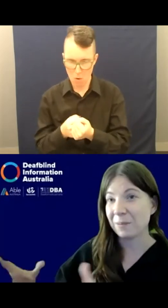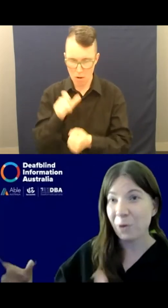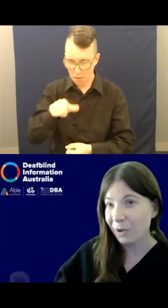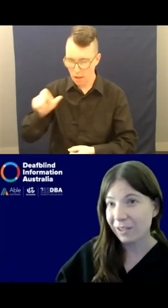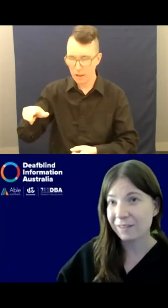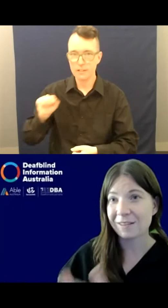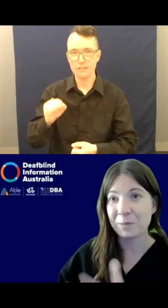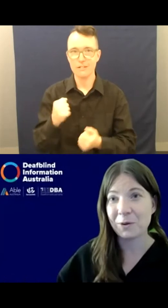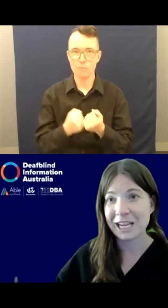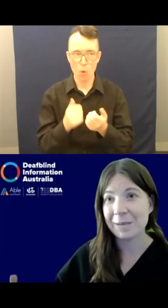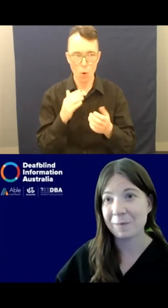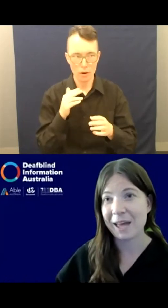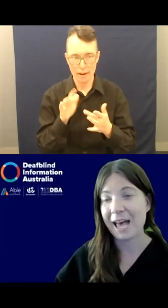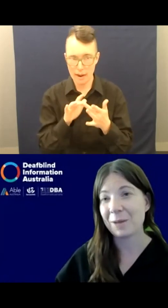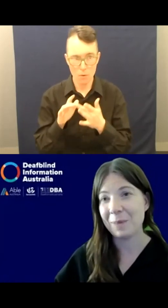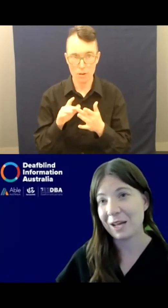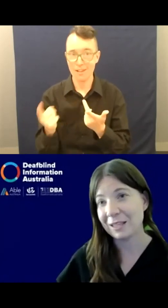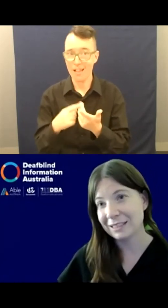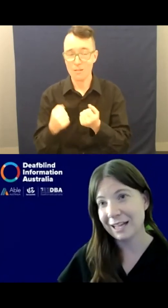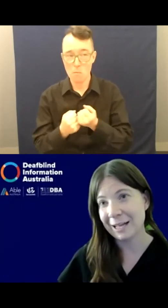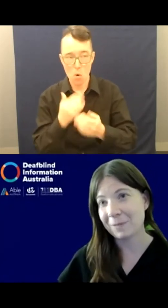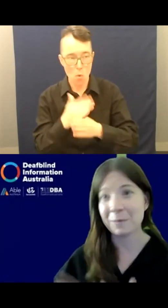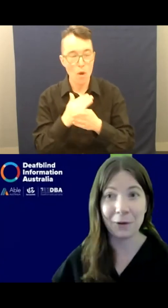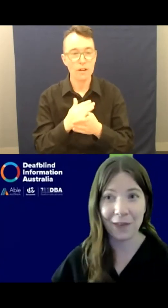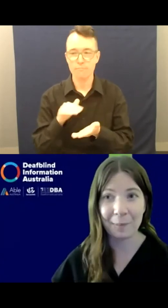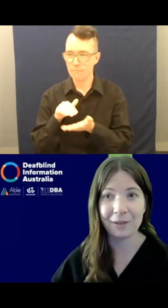workers and support teams about how to better support that person.